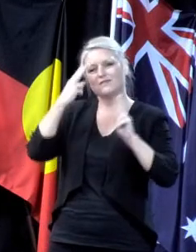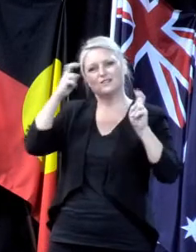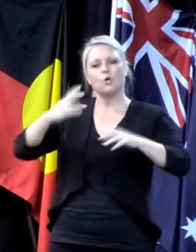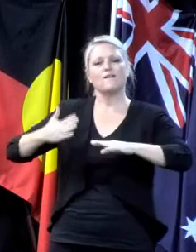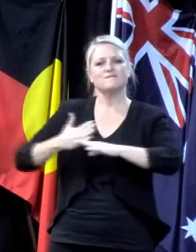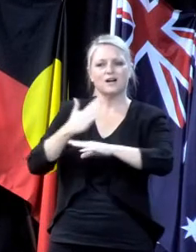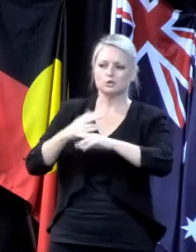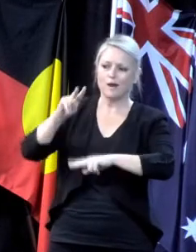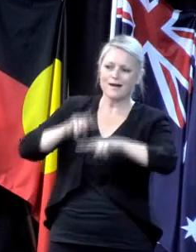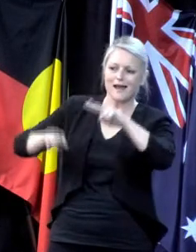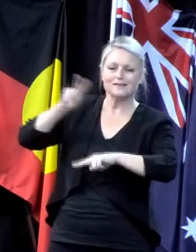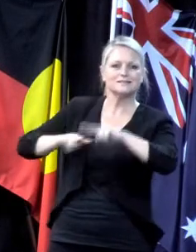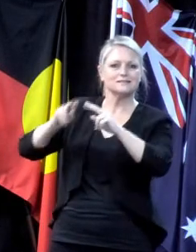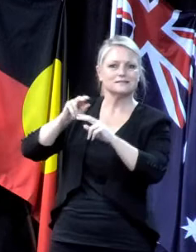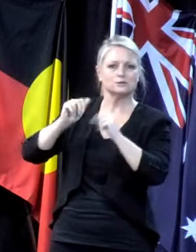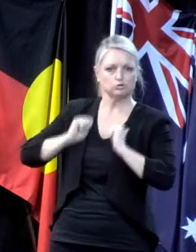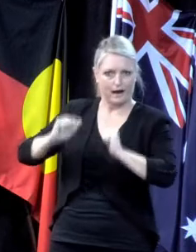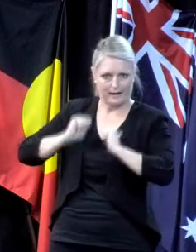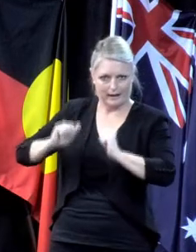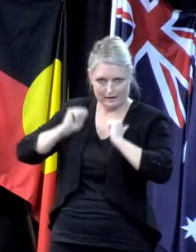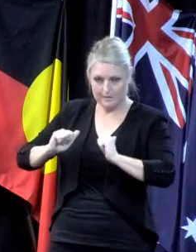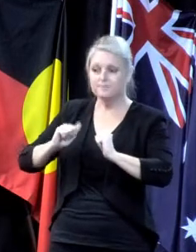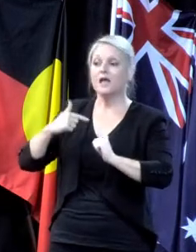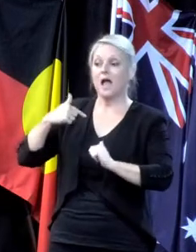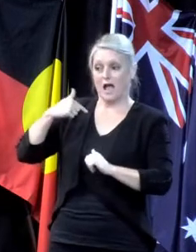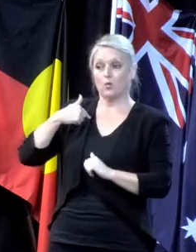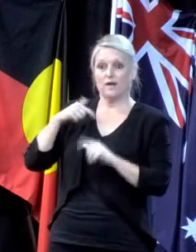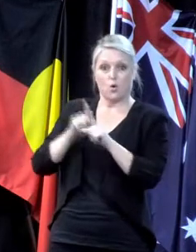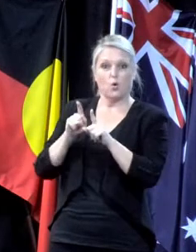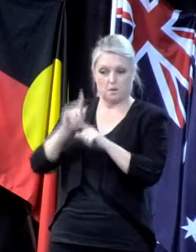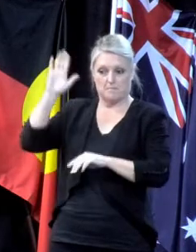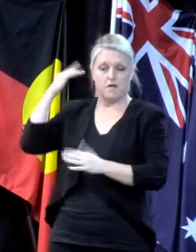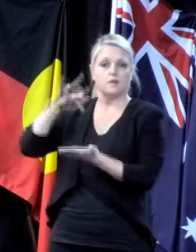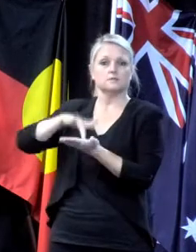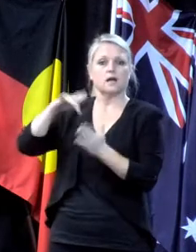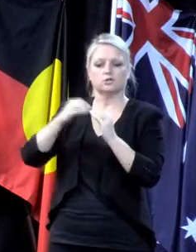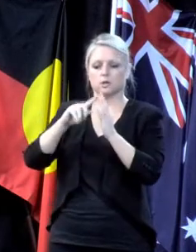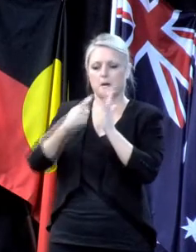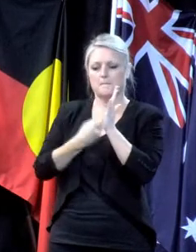And we are also - have been to the Berry Street training trauma practice, as well.